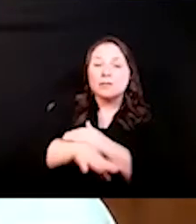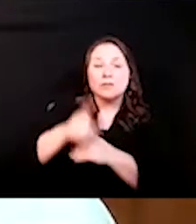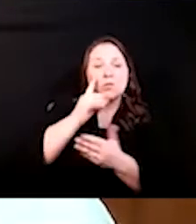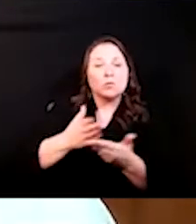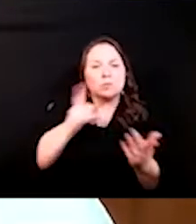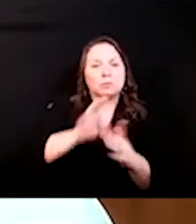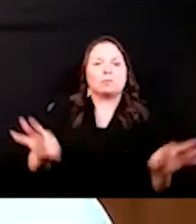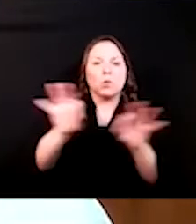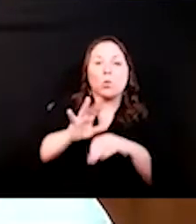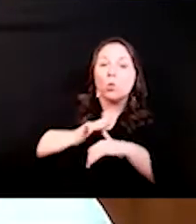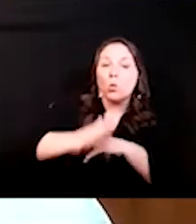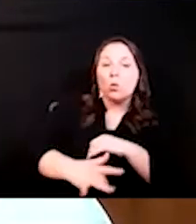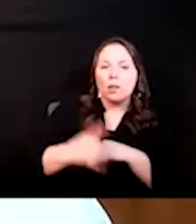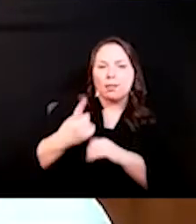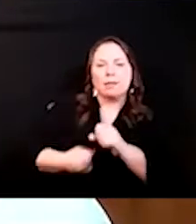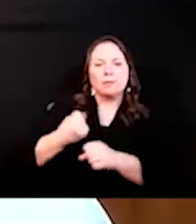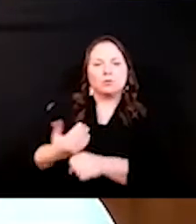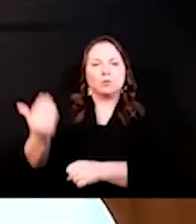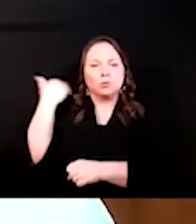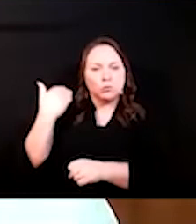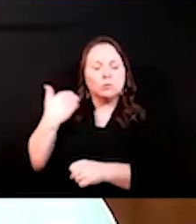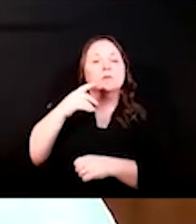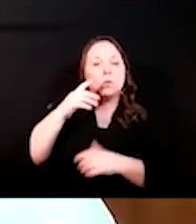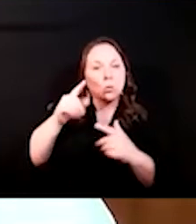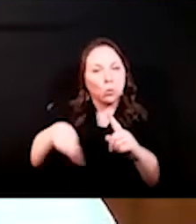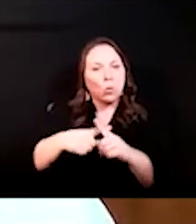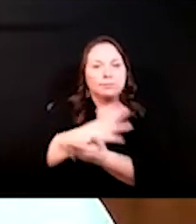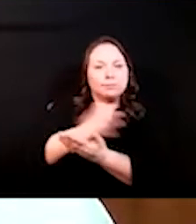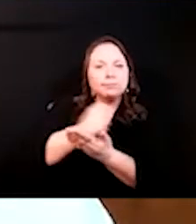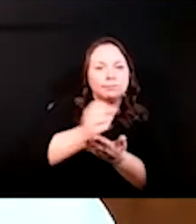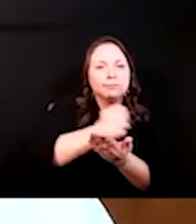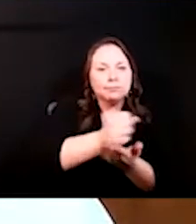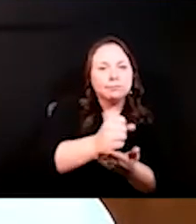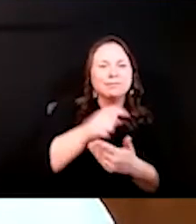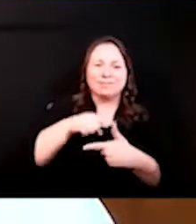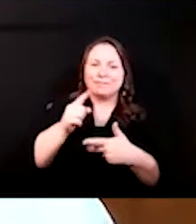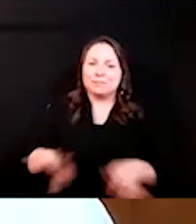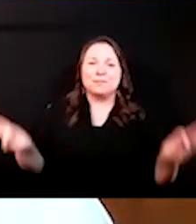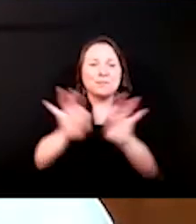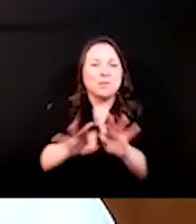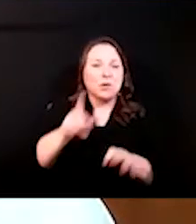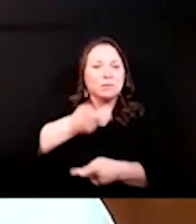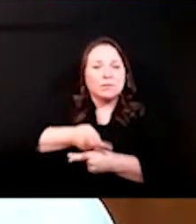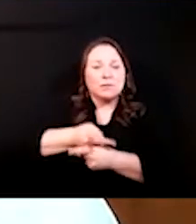EARLY MONTHS OF THE PANDEMIC BECAUSE OF THE GLOBAL SHORTAGE OF PPEs AND THESE ARE CRITICAL